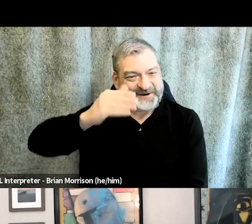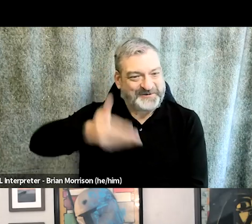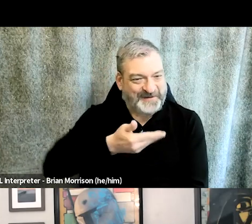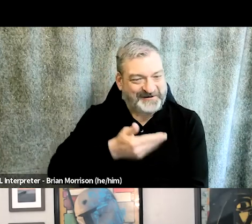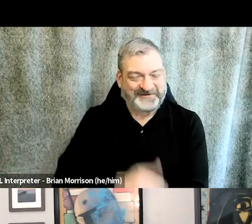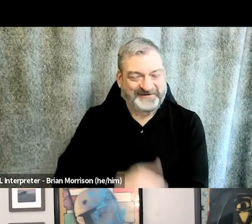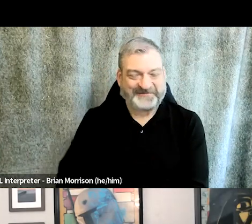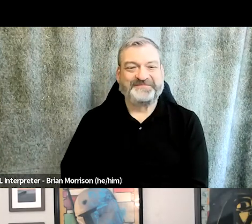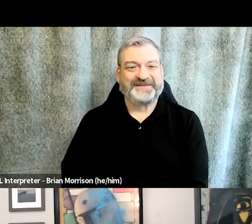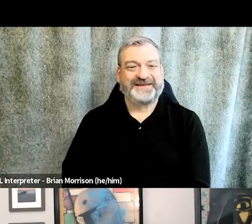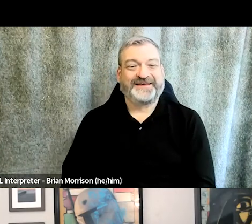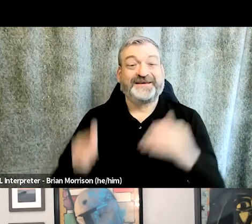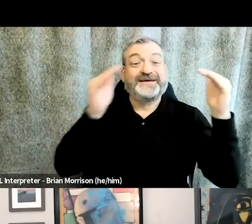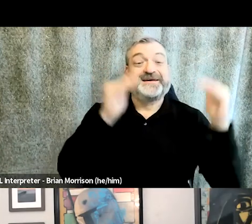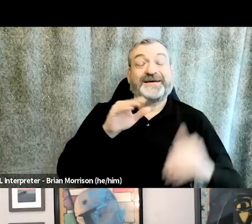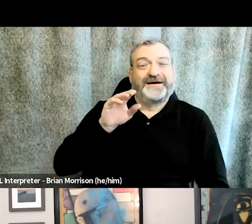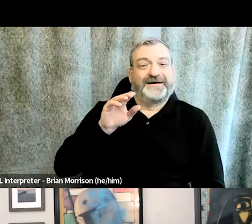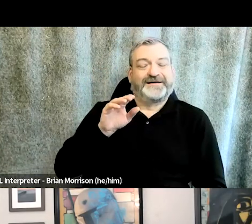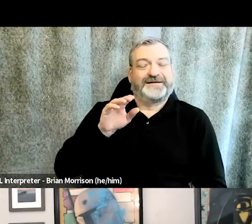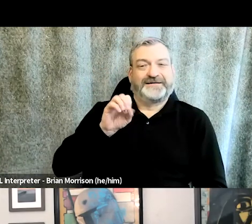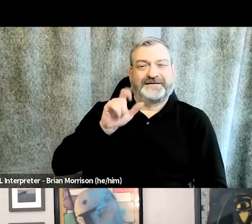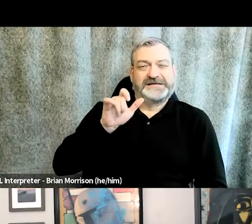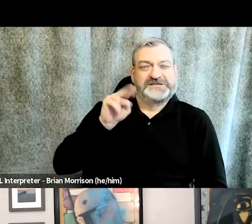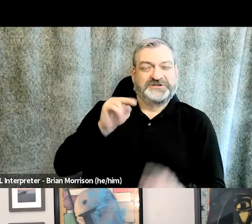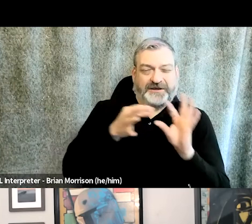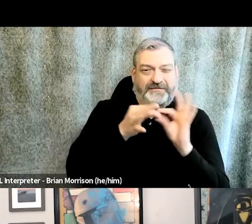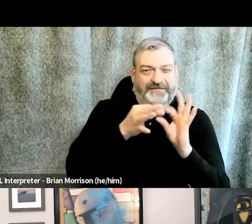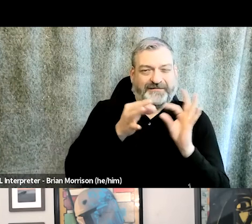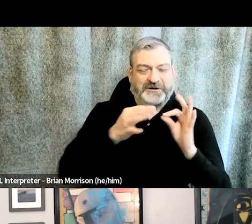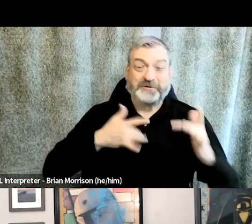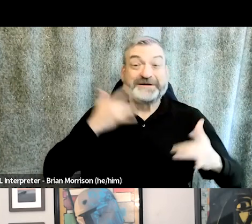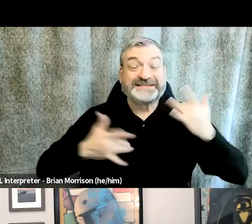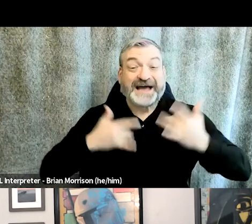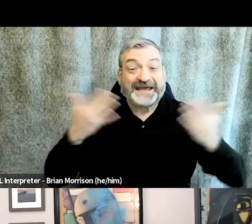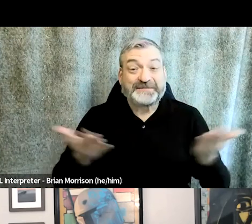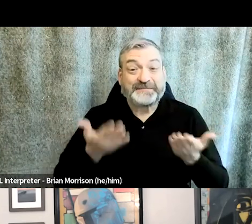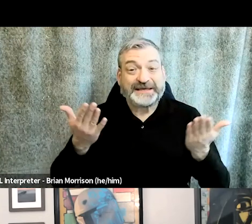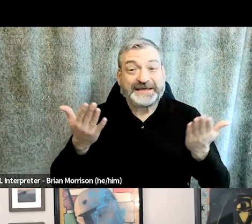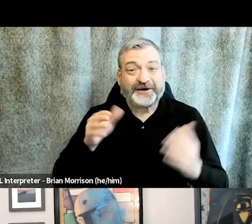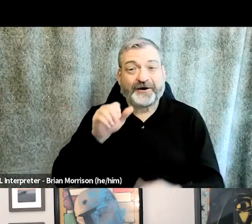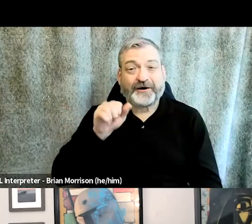We're really excited to be here. Thank you so much. Katie, what Art-Reach does is an amazing program.